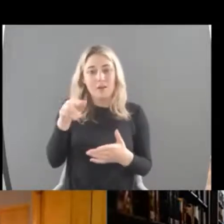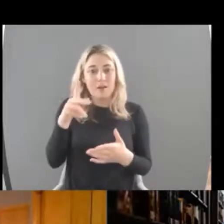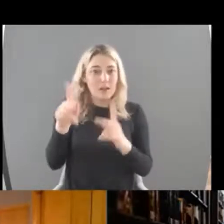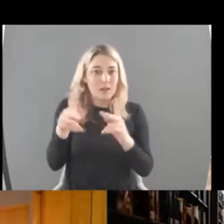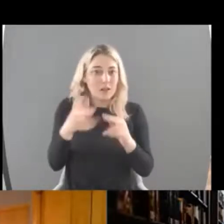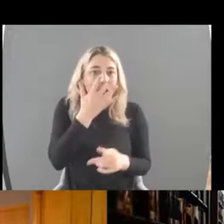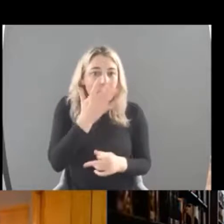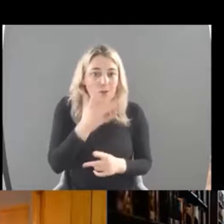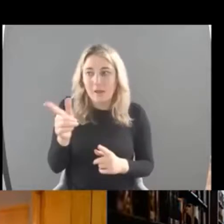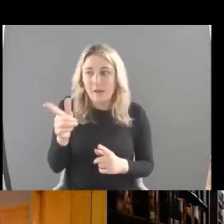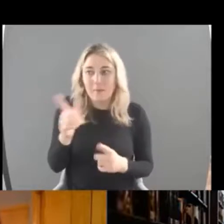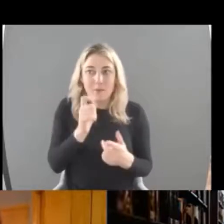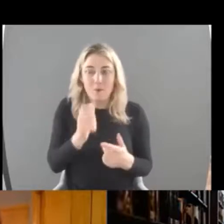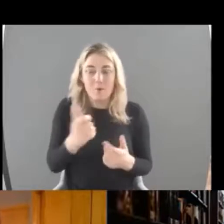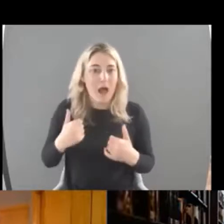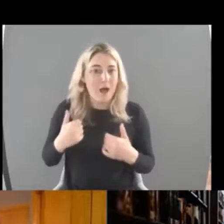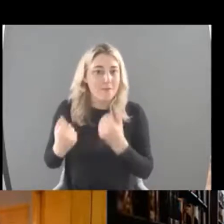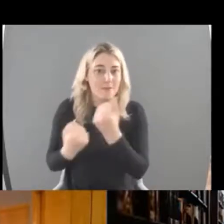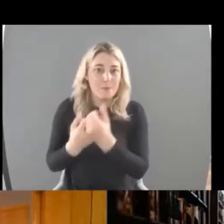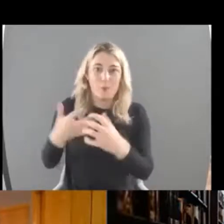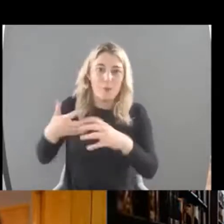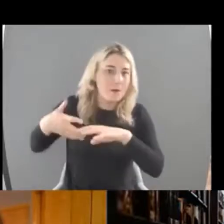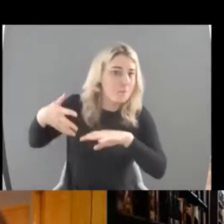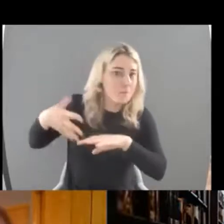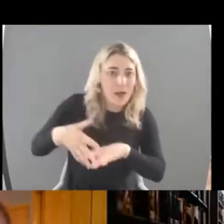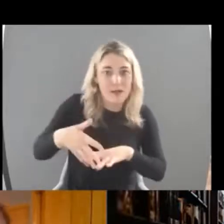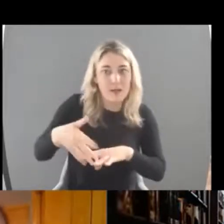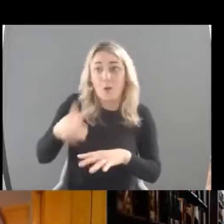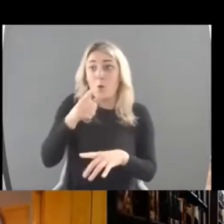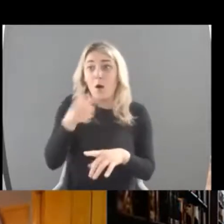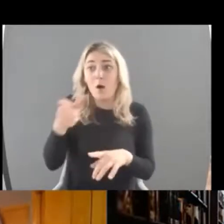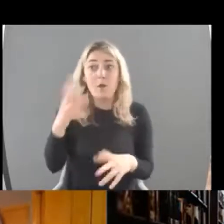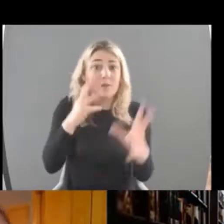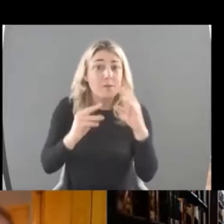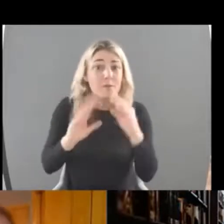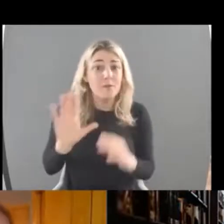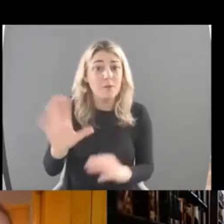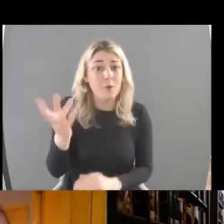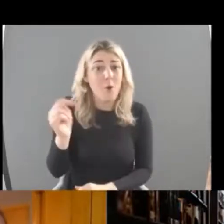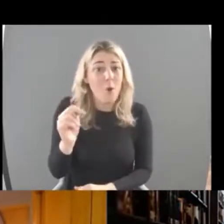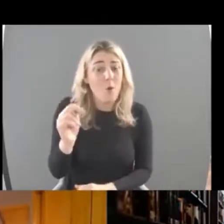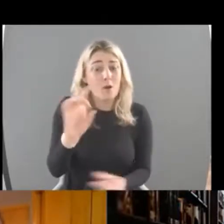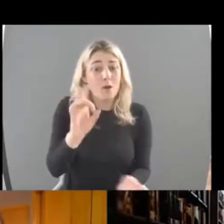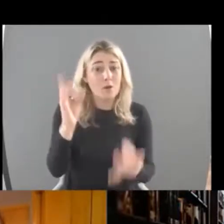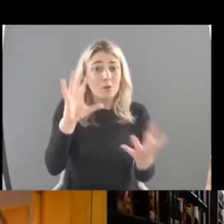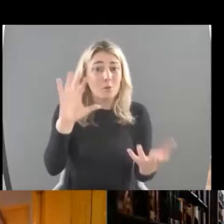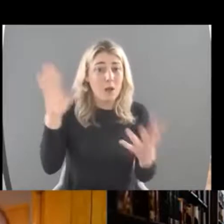that are also going through their own crisis and with reality of the way in